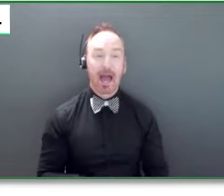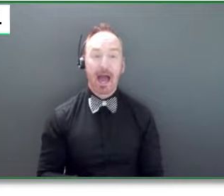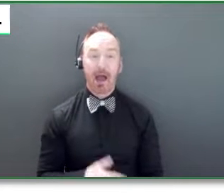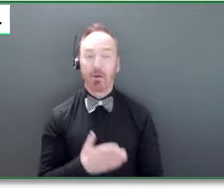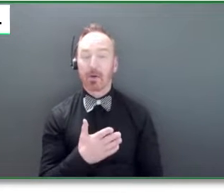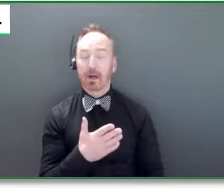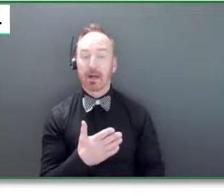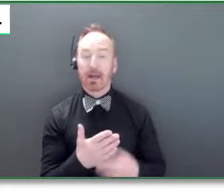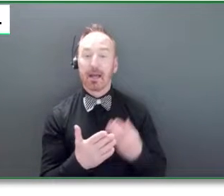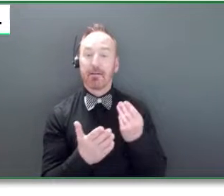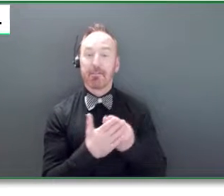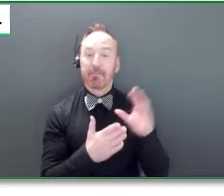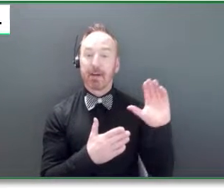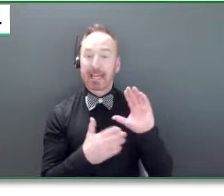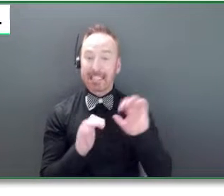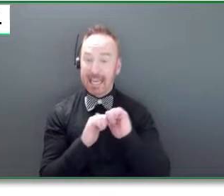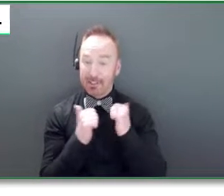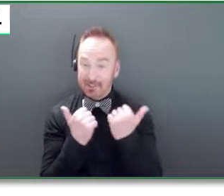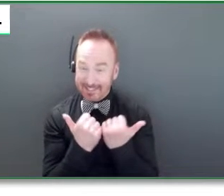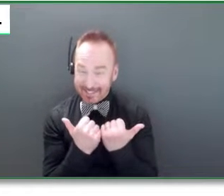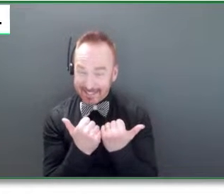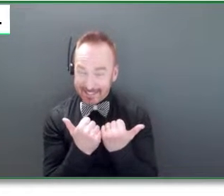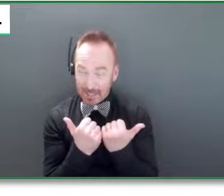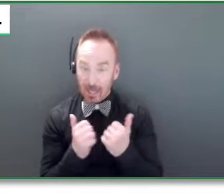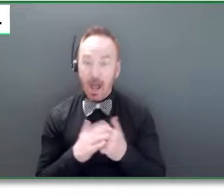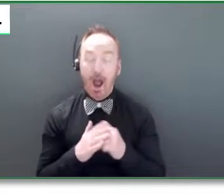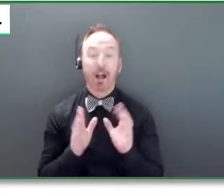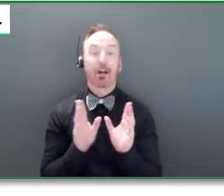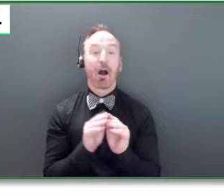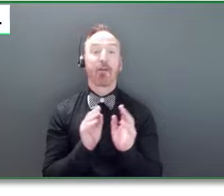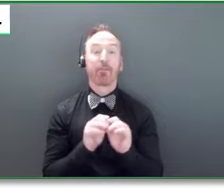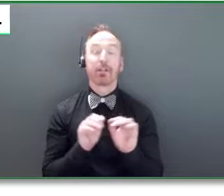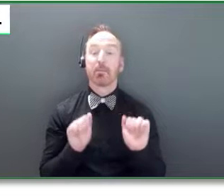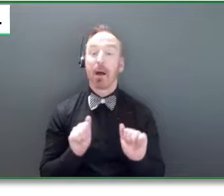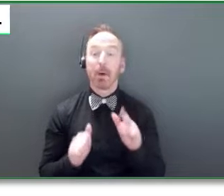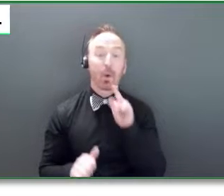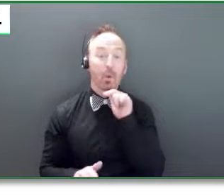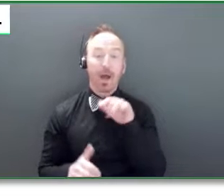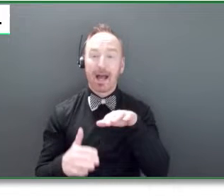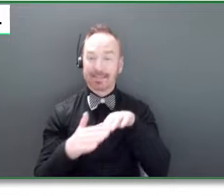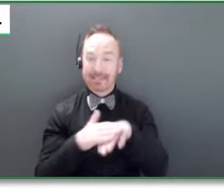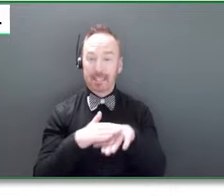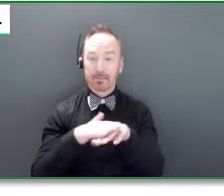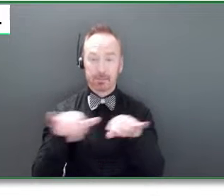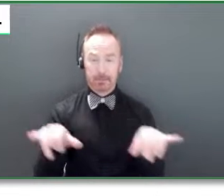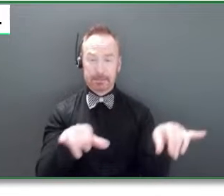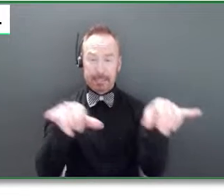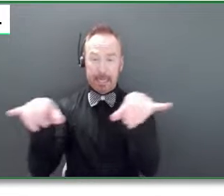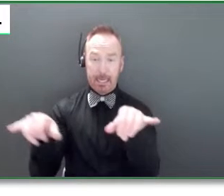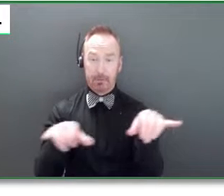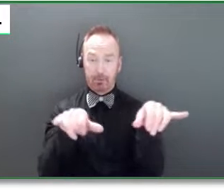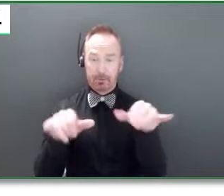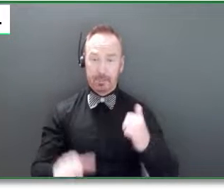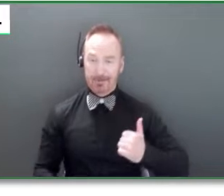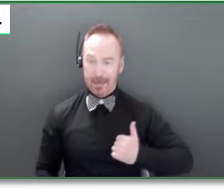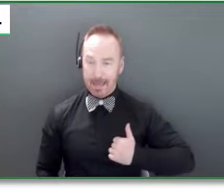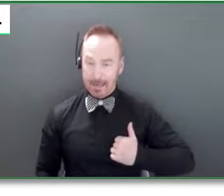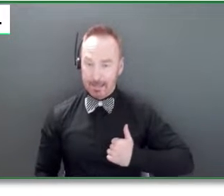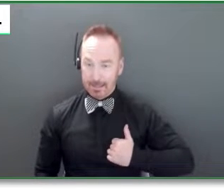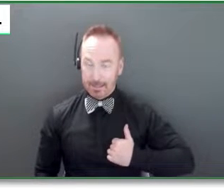agency. Our funding for this conference was made possible by Accessibility Standards Canada. If you're interested in getting involved